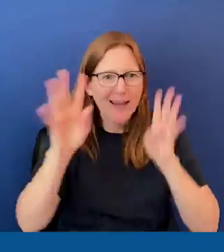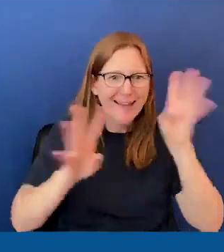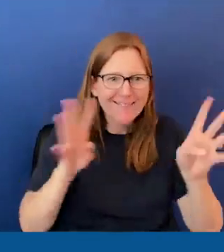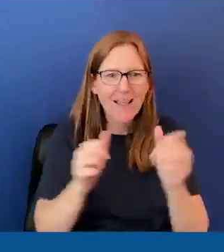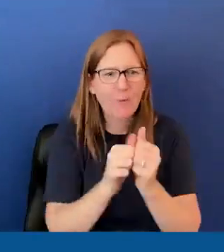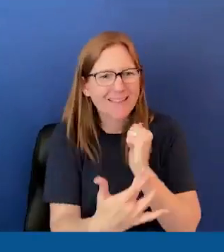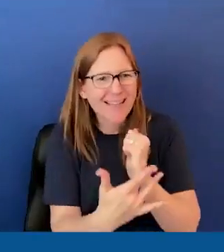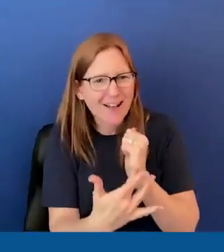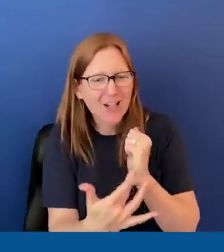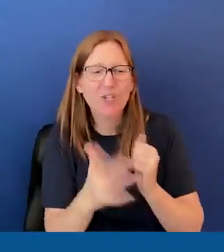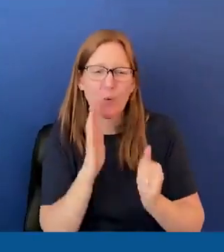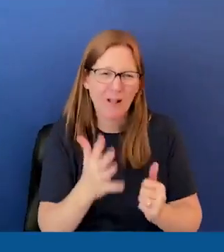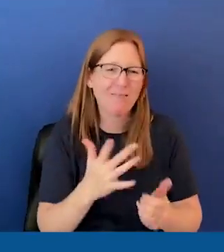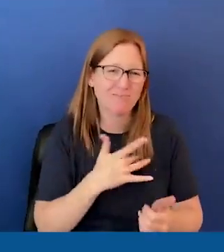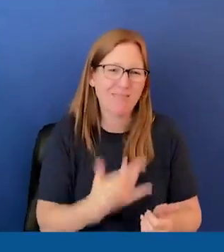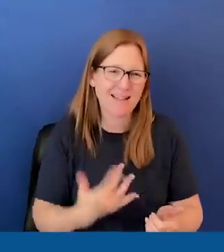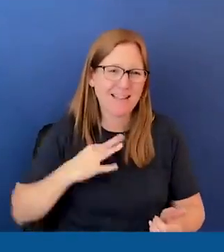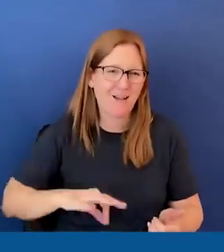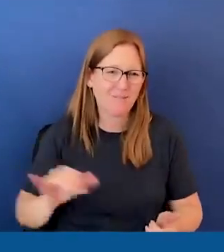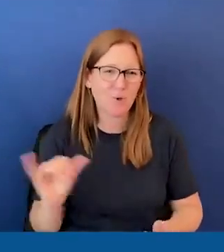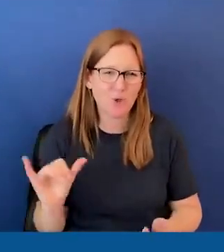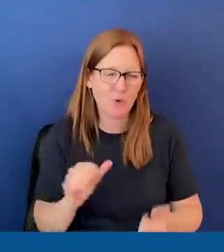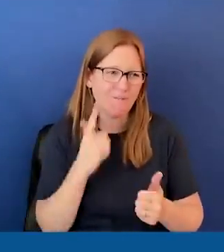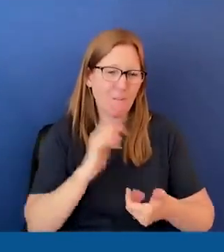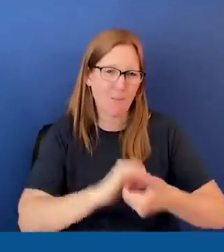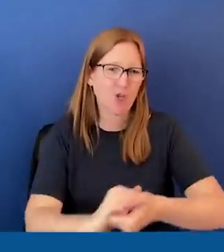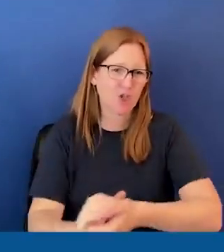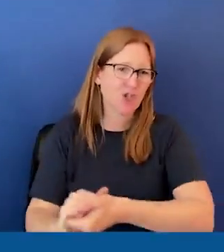likely be helpful as well for partnerships for this prize competition.